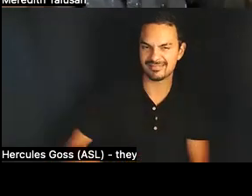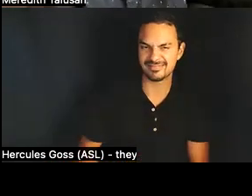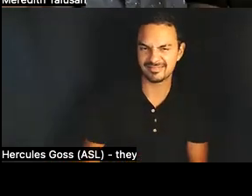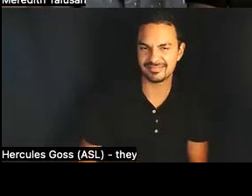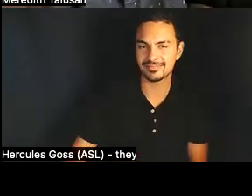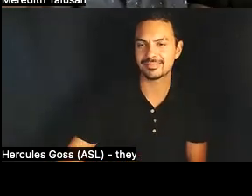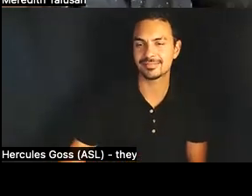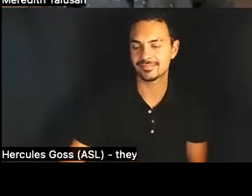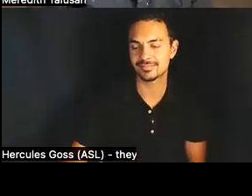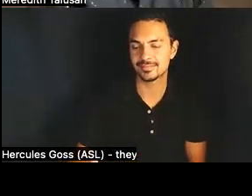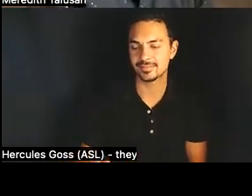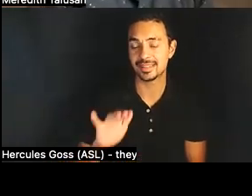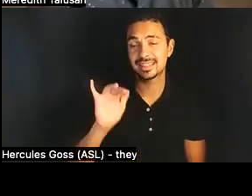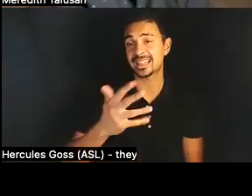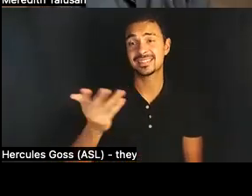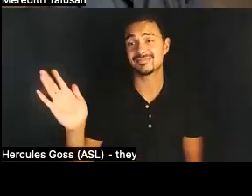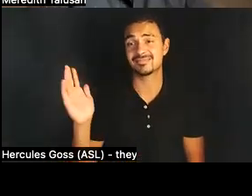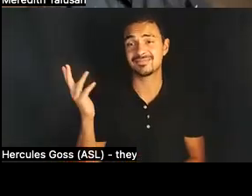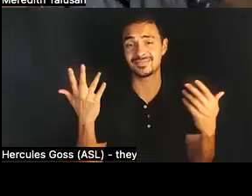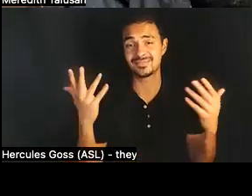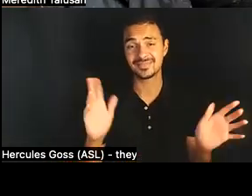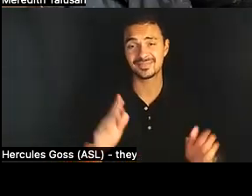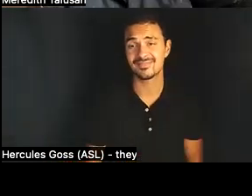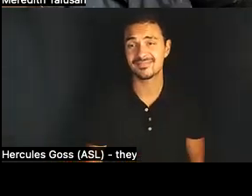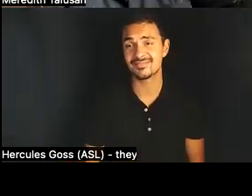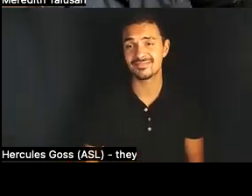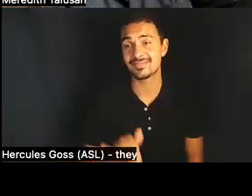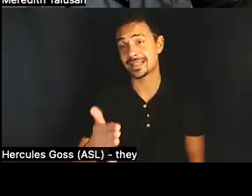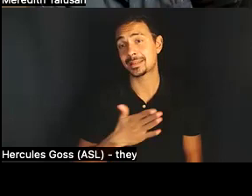And let me see, that is it!